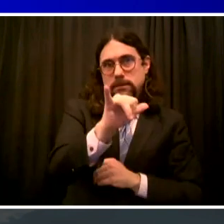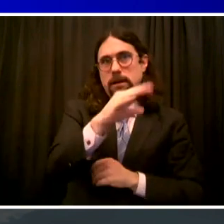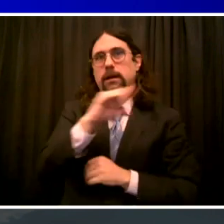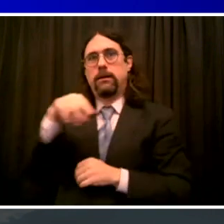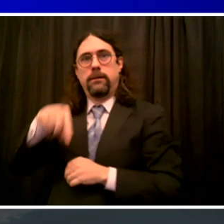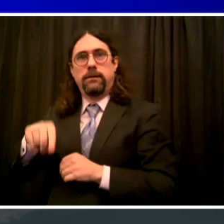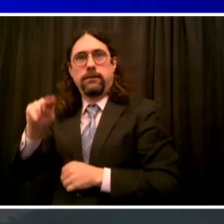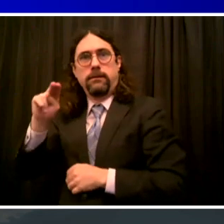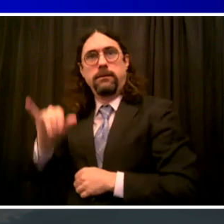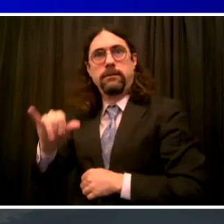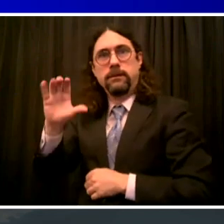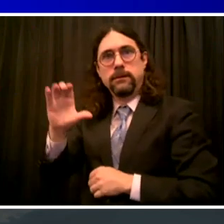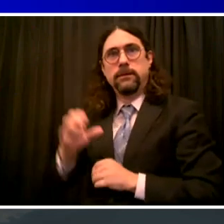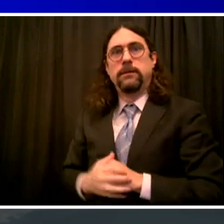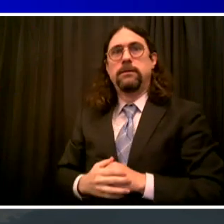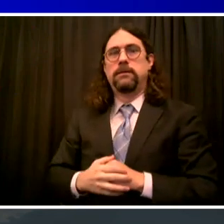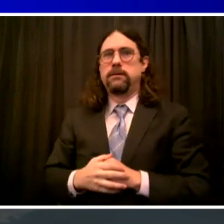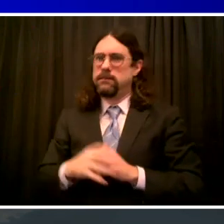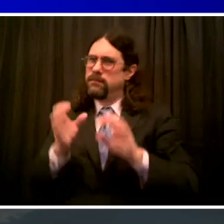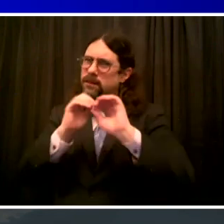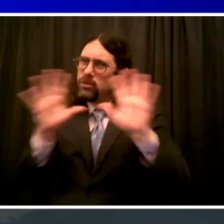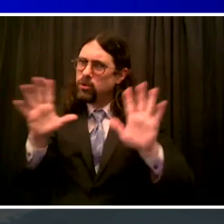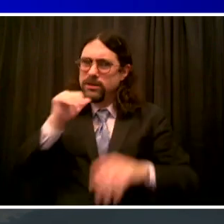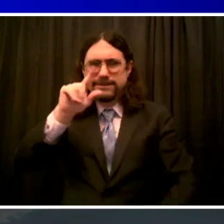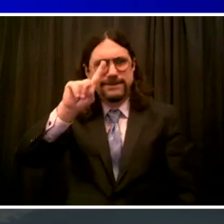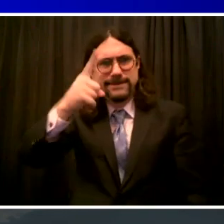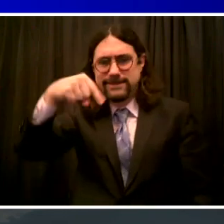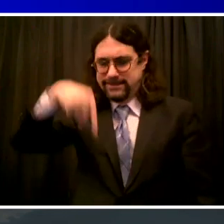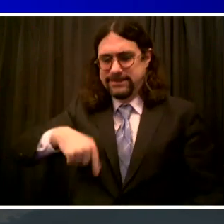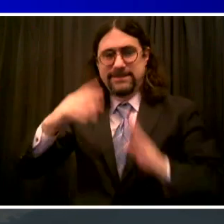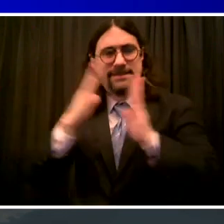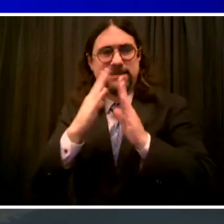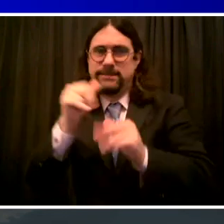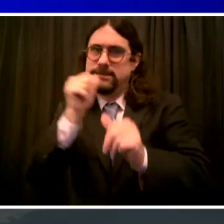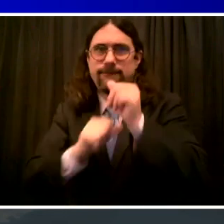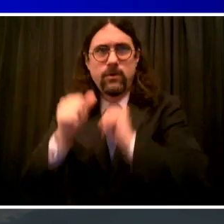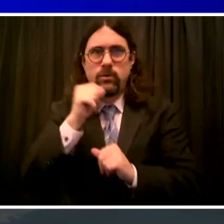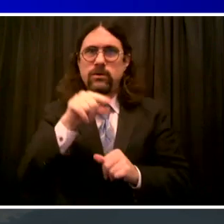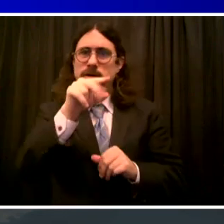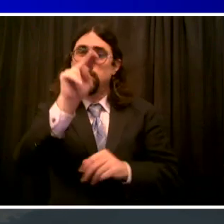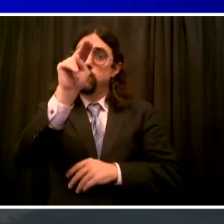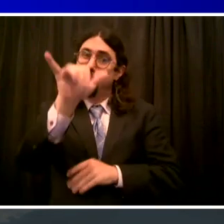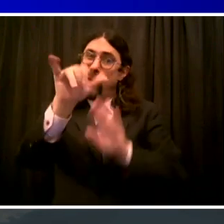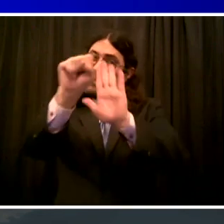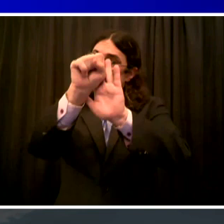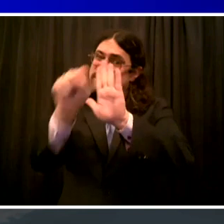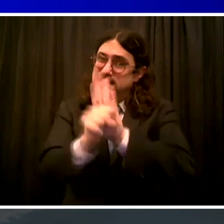CRISIS, TOO. THE STATE'S BEEN TAINKG A HUGE HIT ON ITS BUDGET. IF THE STATE OF